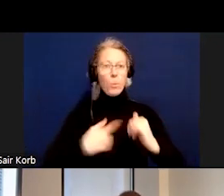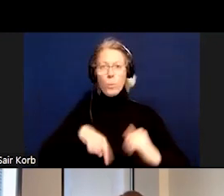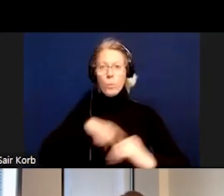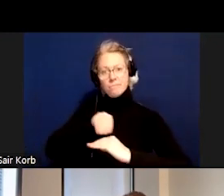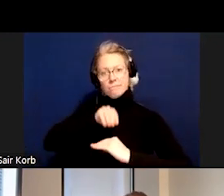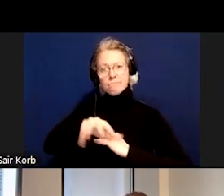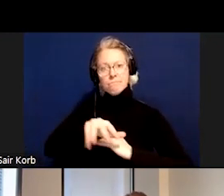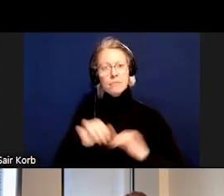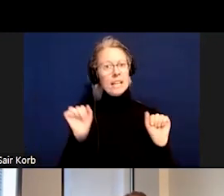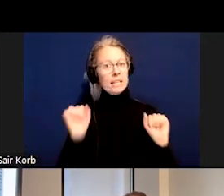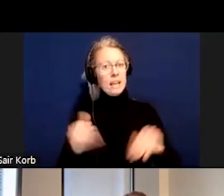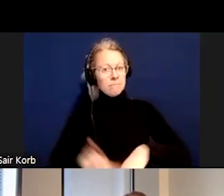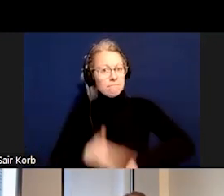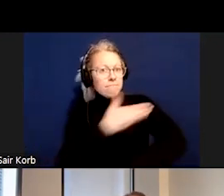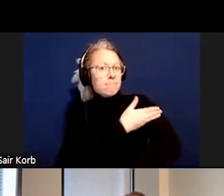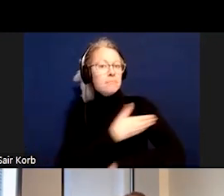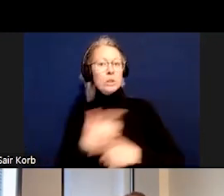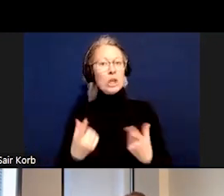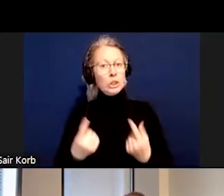the conversation.